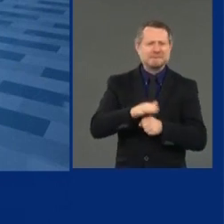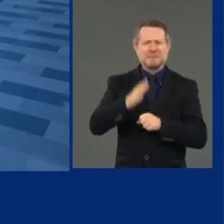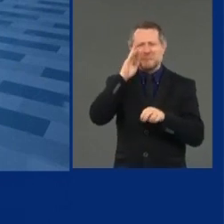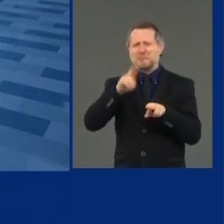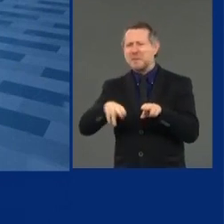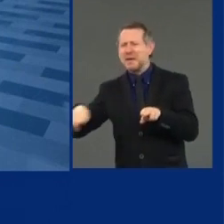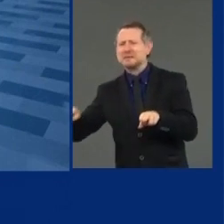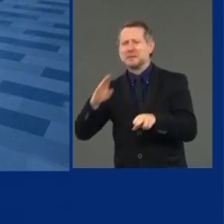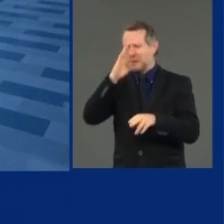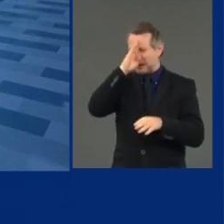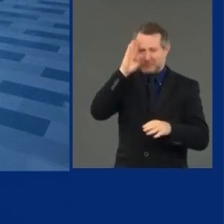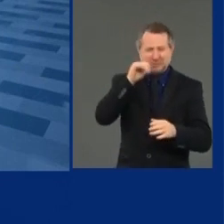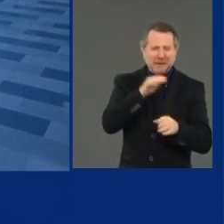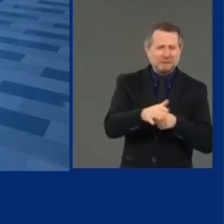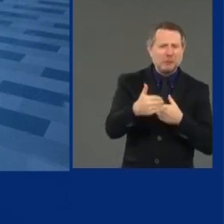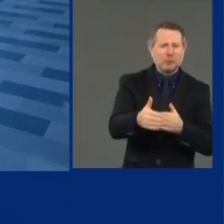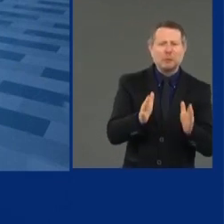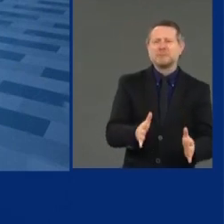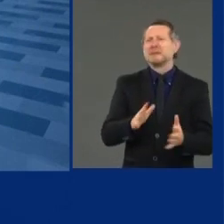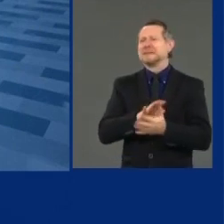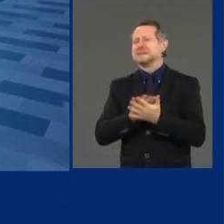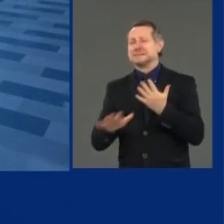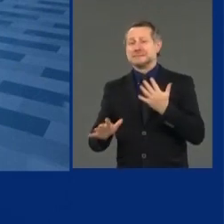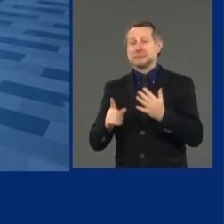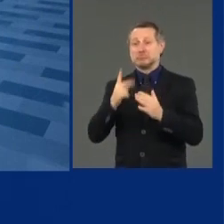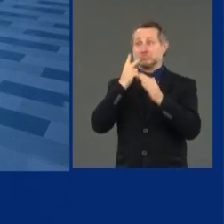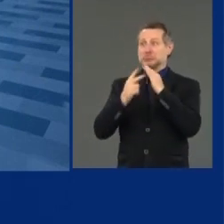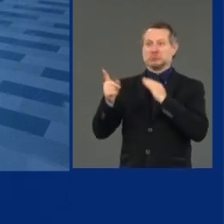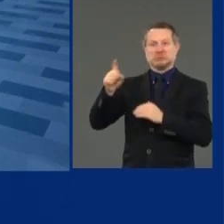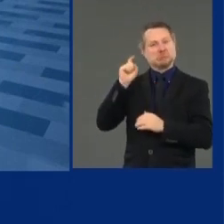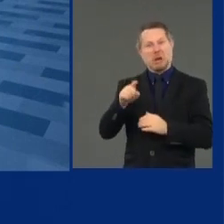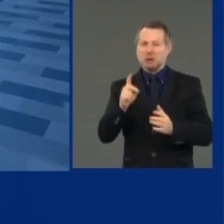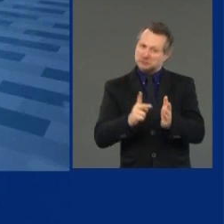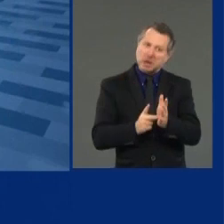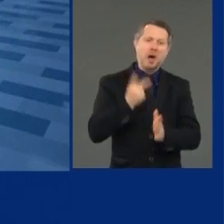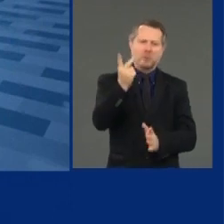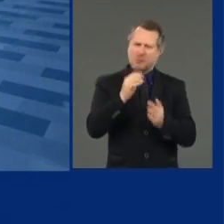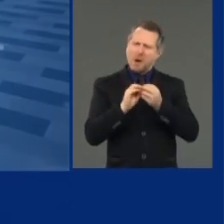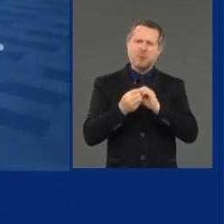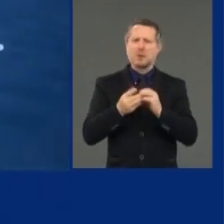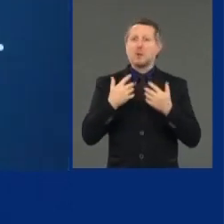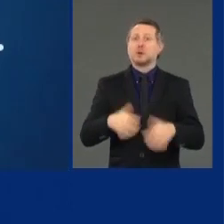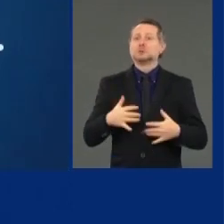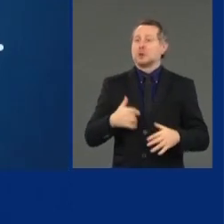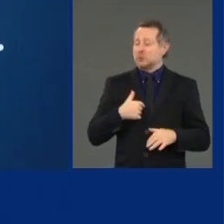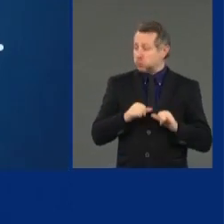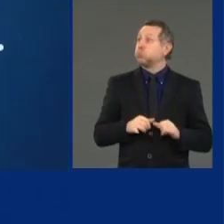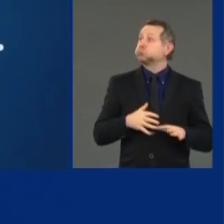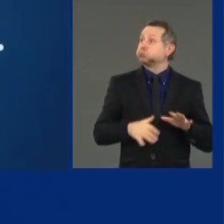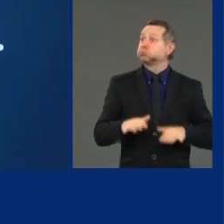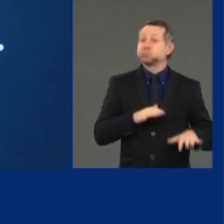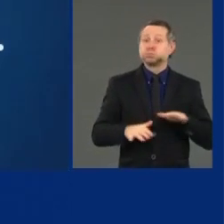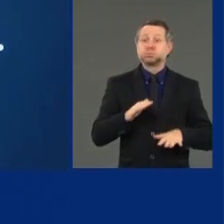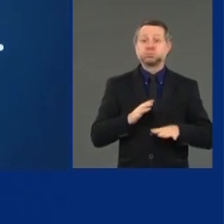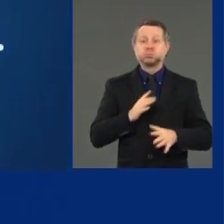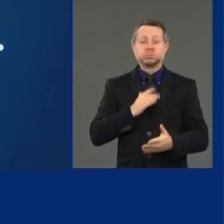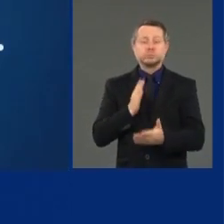SCRAMBLE, IF YOU REMEMBER, EARLY ON WAS TO MAKE SURE WE HAD ENOUGH HOSPITAL CAPACITY BECAUSE